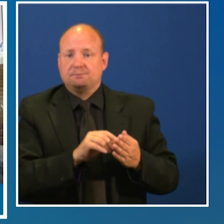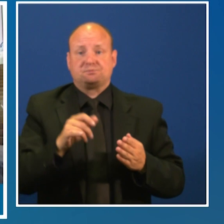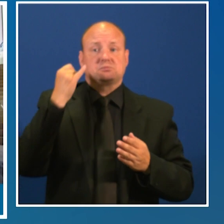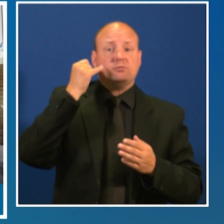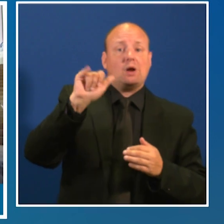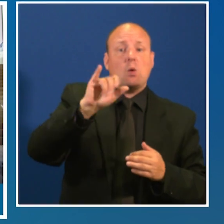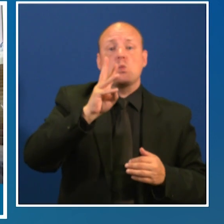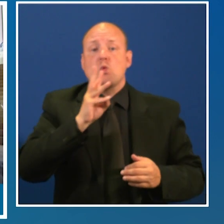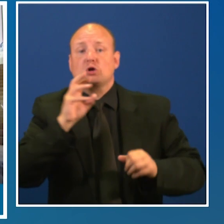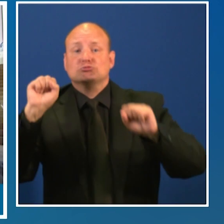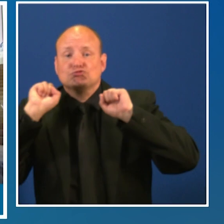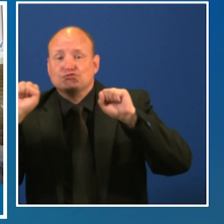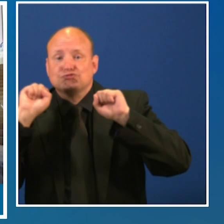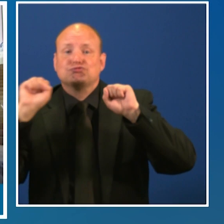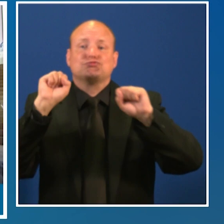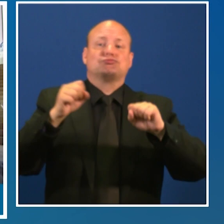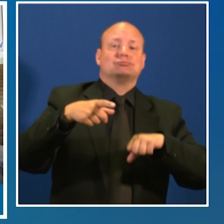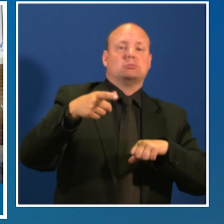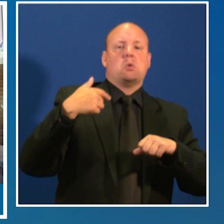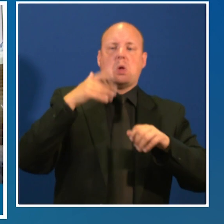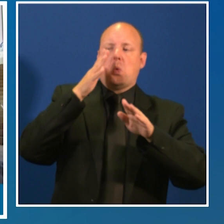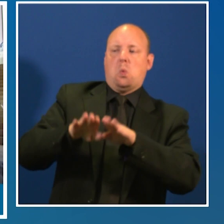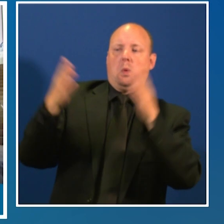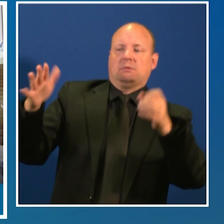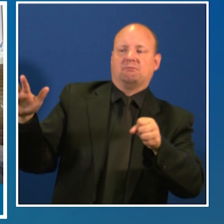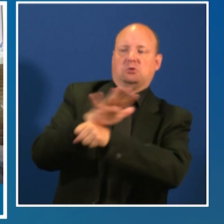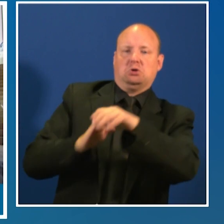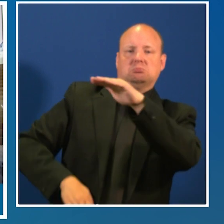swim sessions will be limited to 80 swimmers due to staff